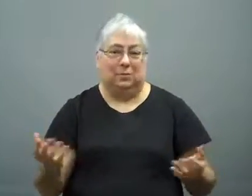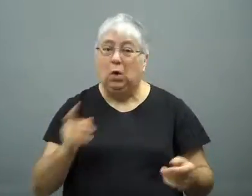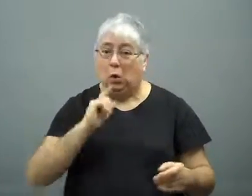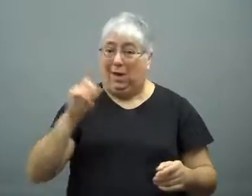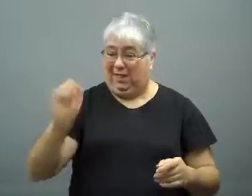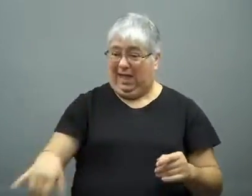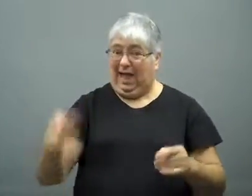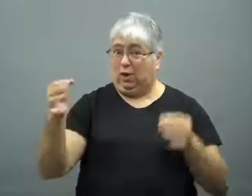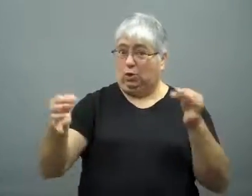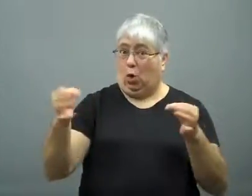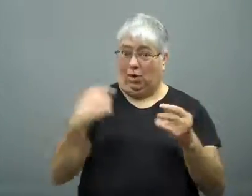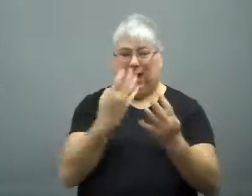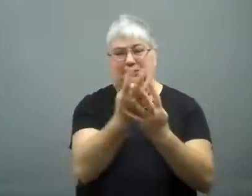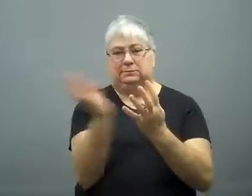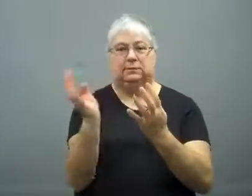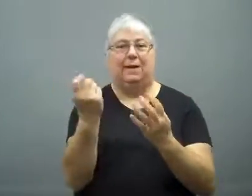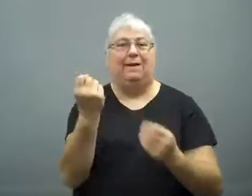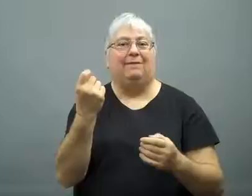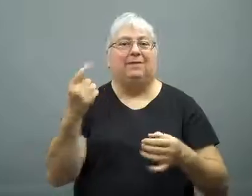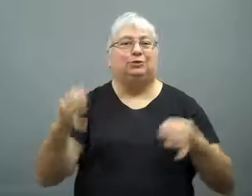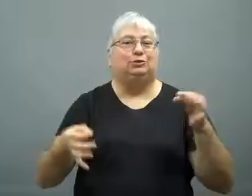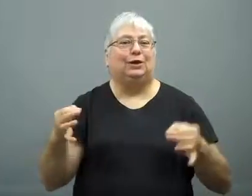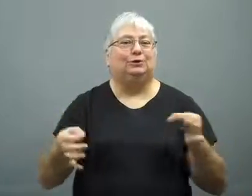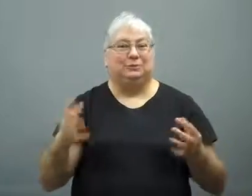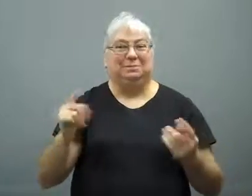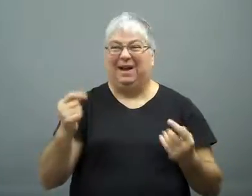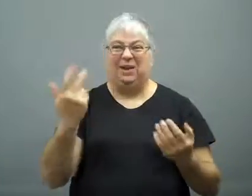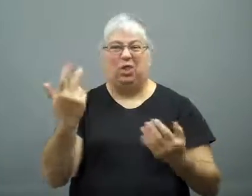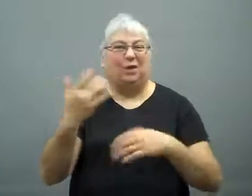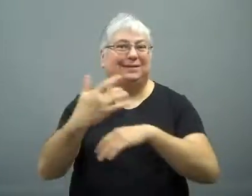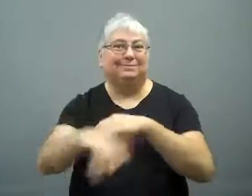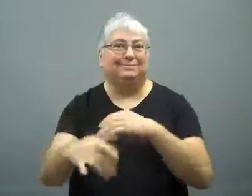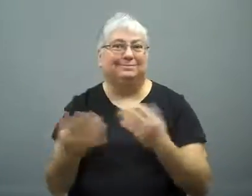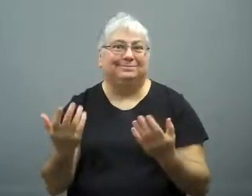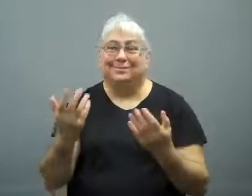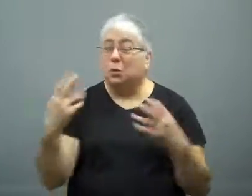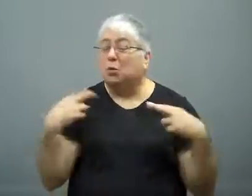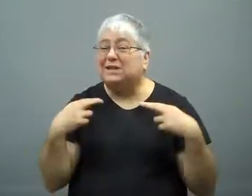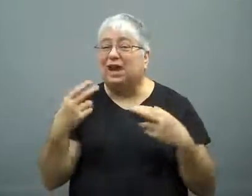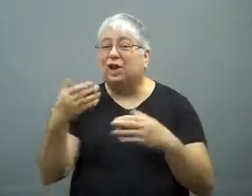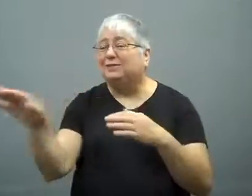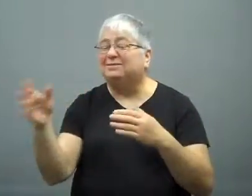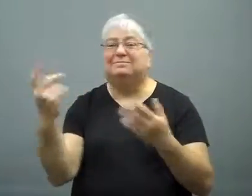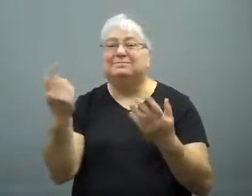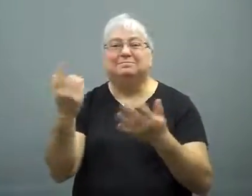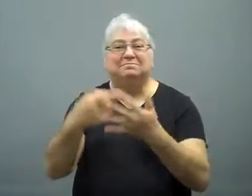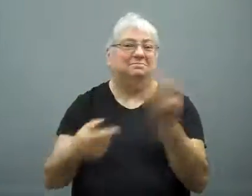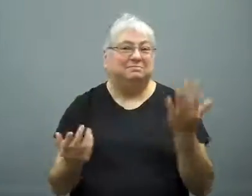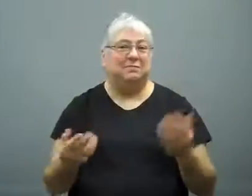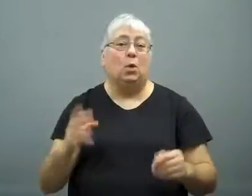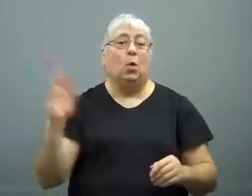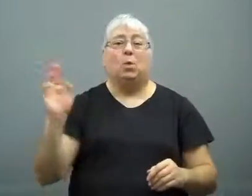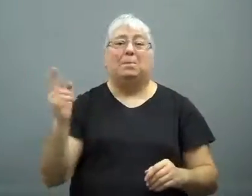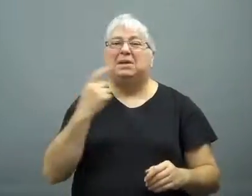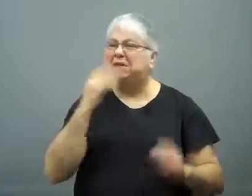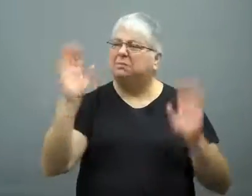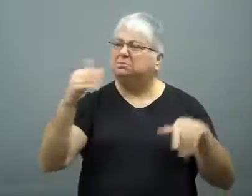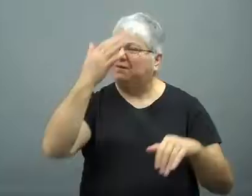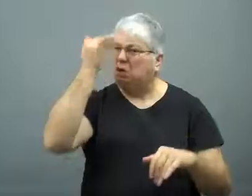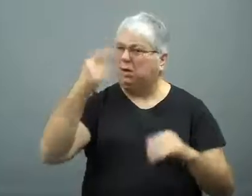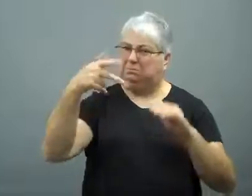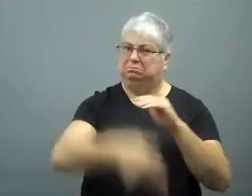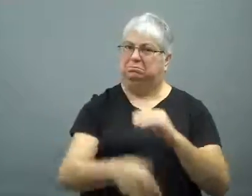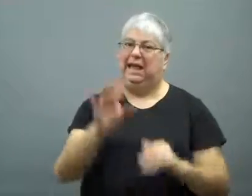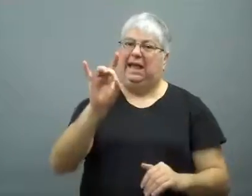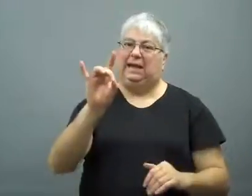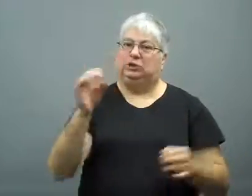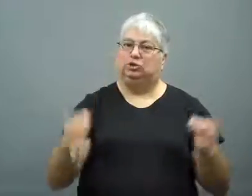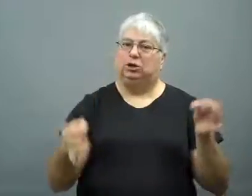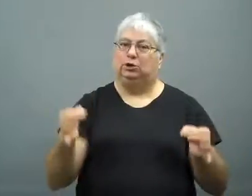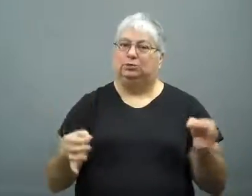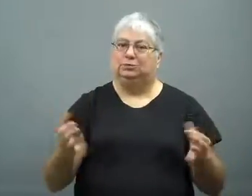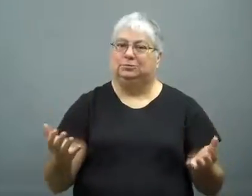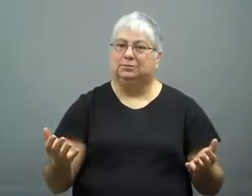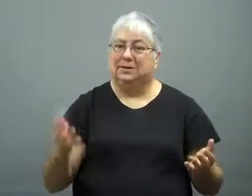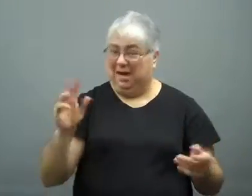The court normally has 11 judges. But there are 3 vacancies for whatever reason.